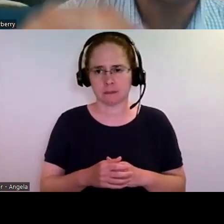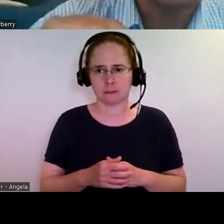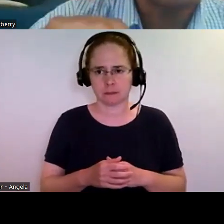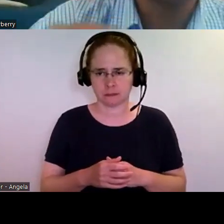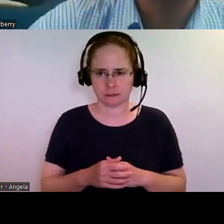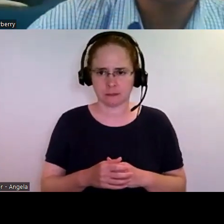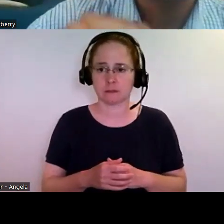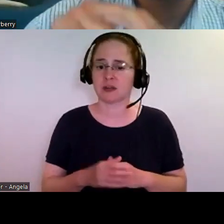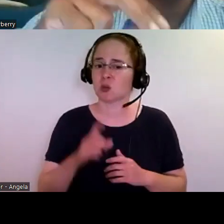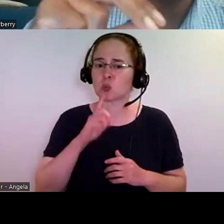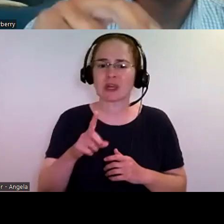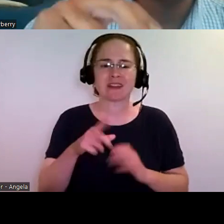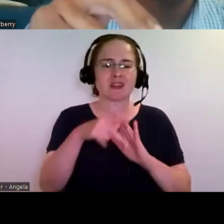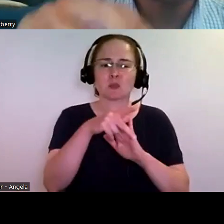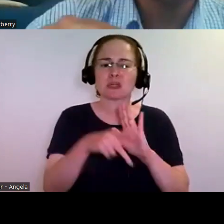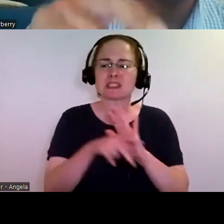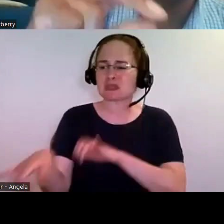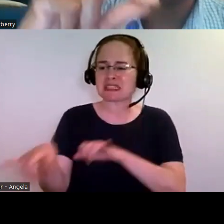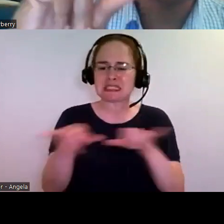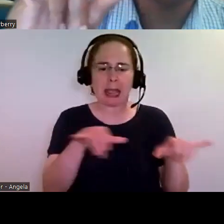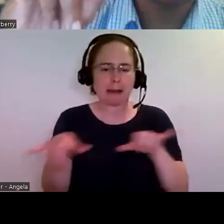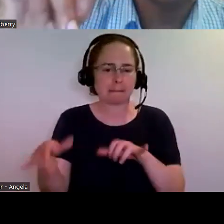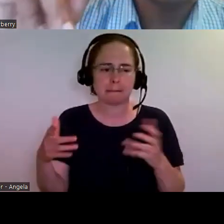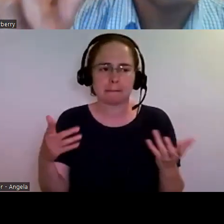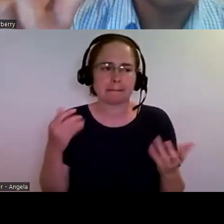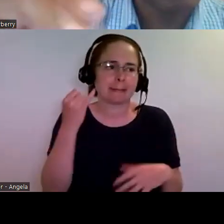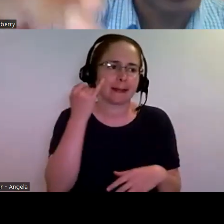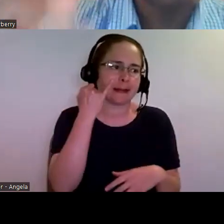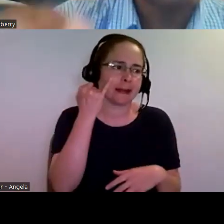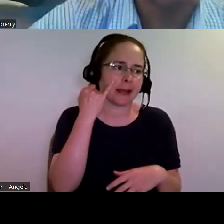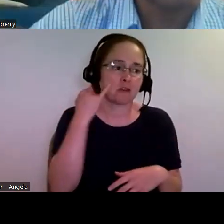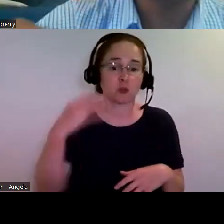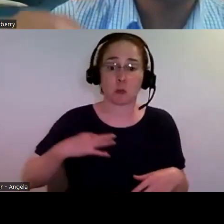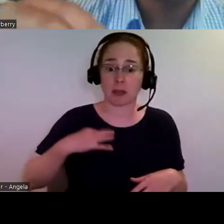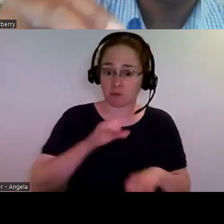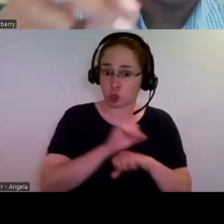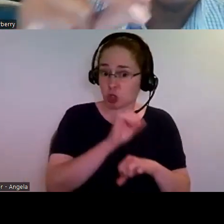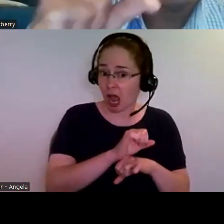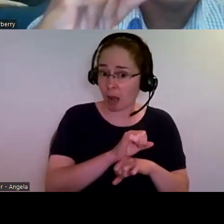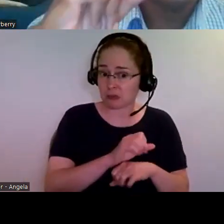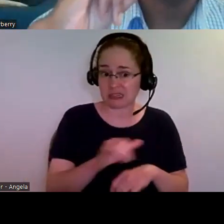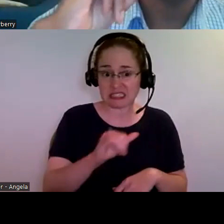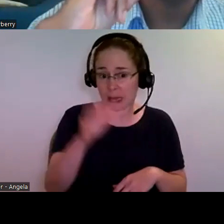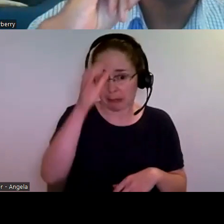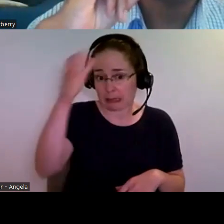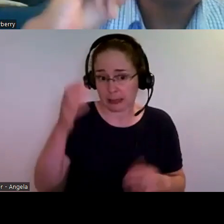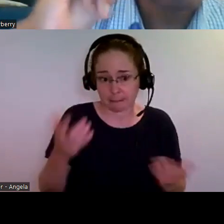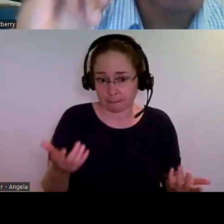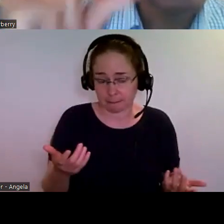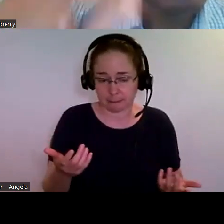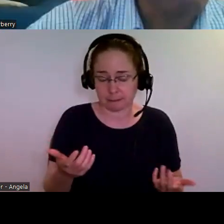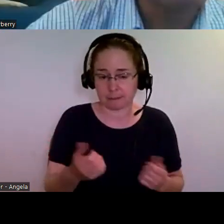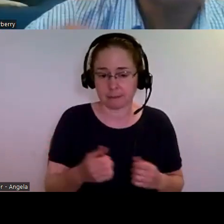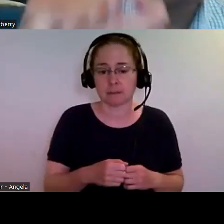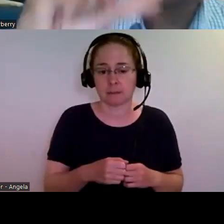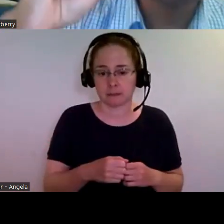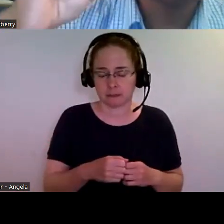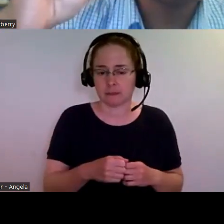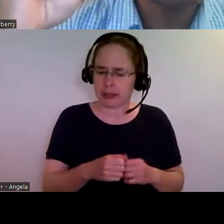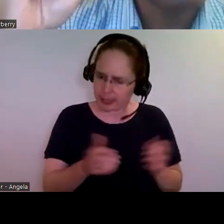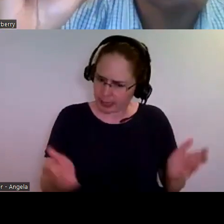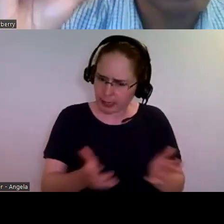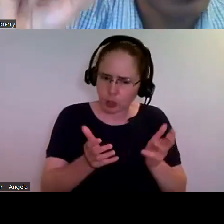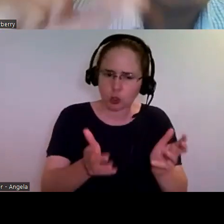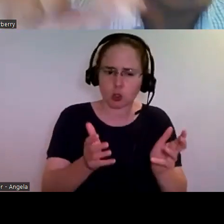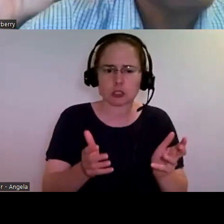the same, it's like when you go for, apply for a job and encourage them to, on the application,